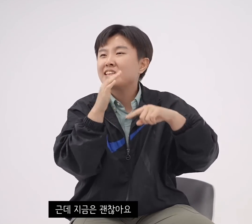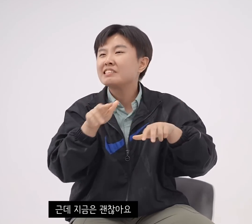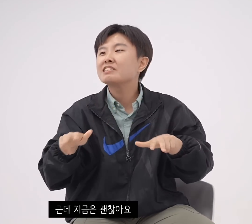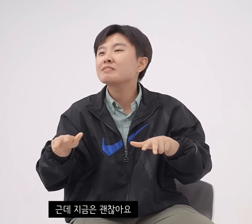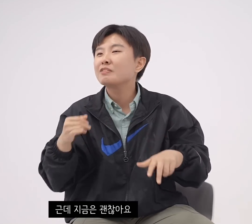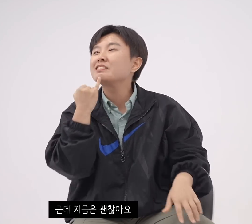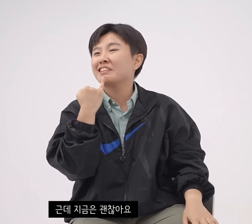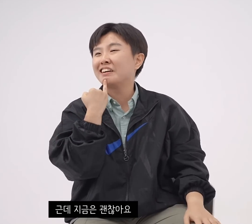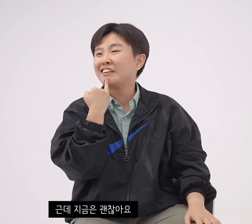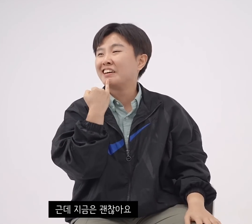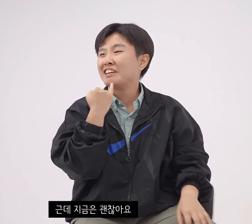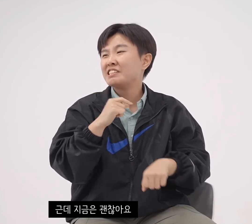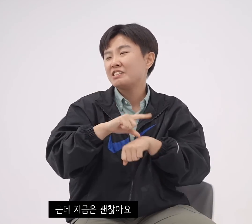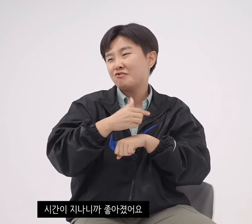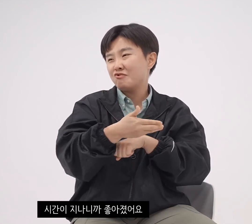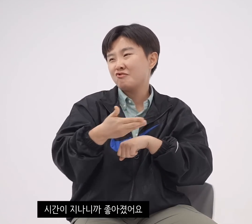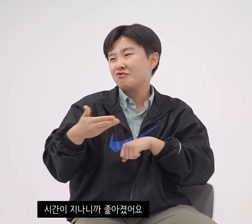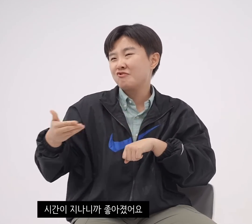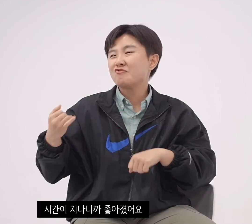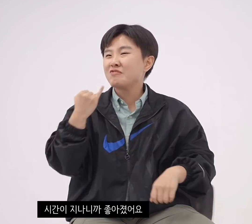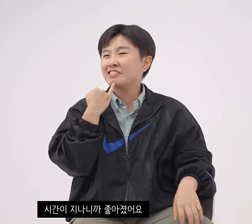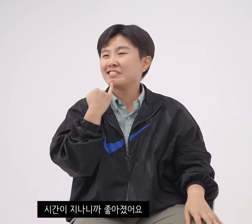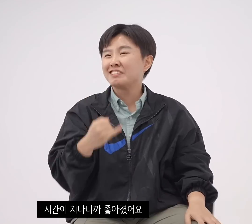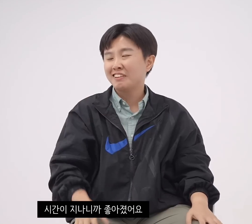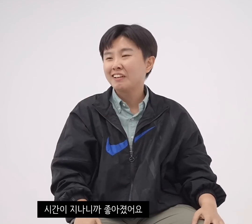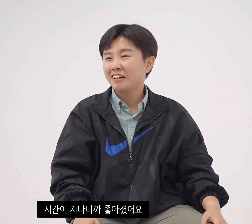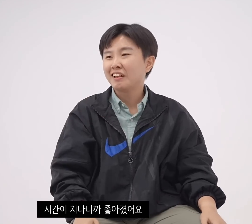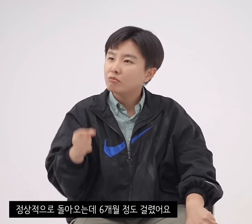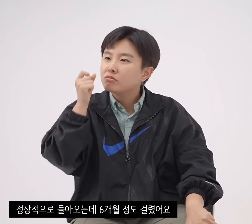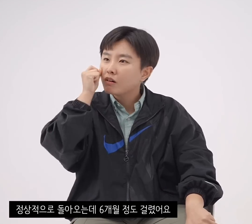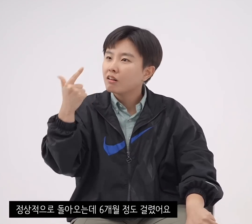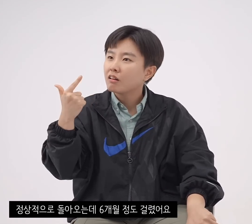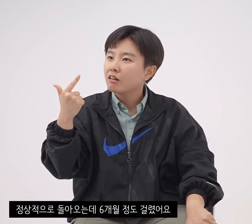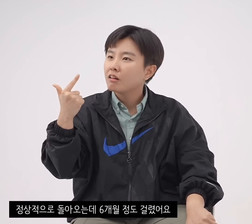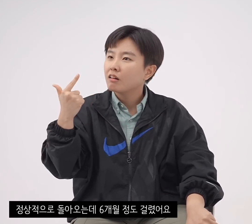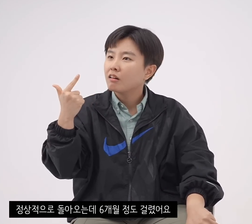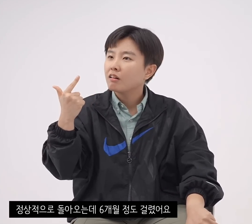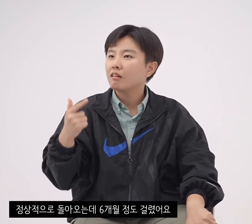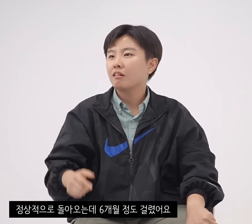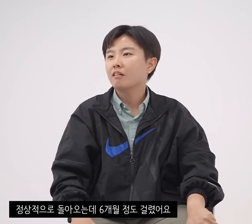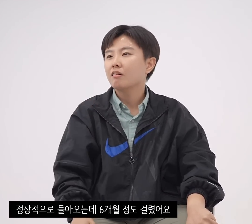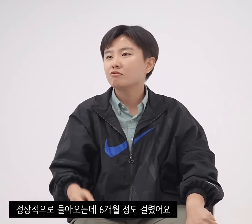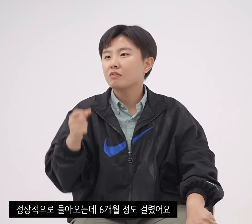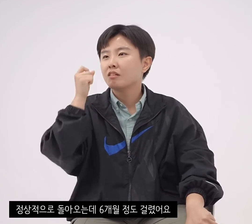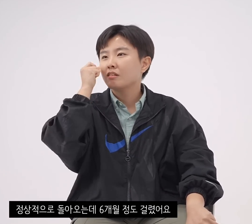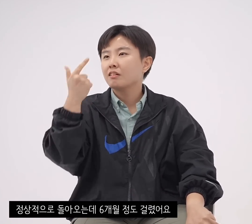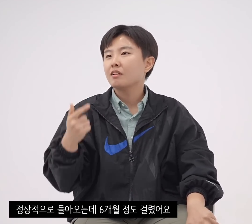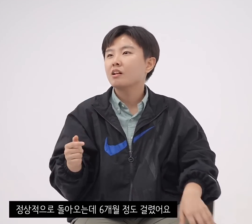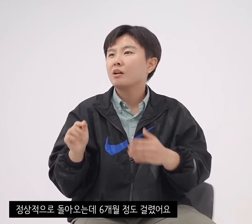but I'm fine now. It got better as time went by. It took about 6 months to get back to normal.